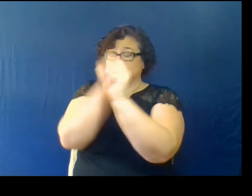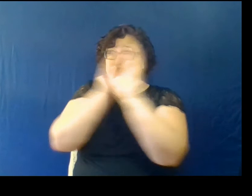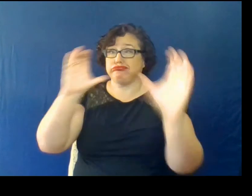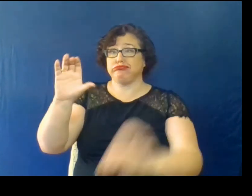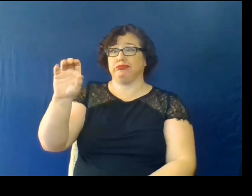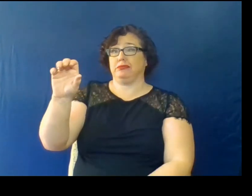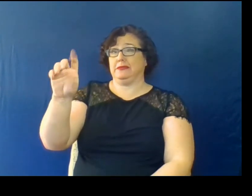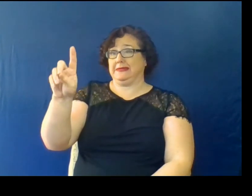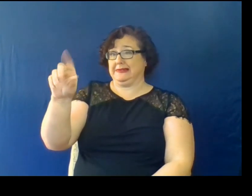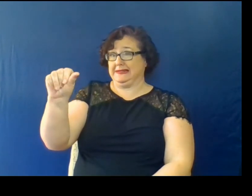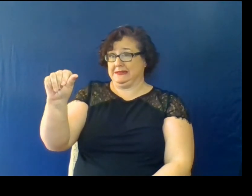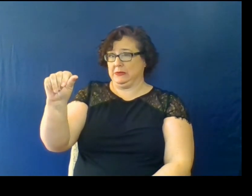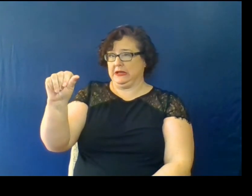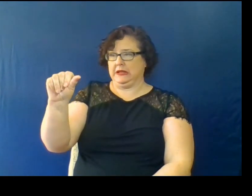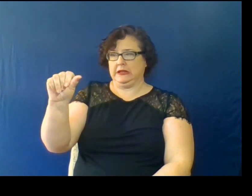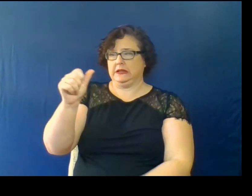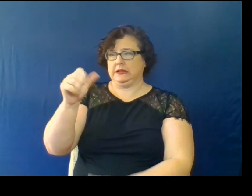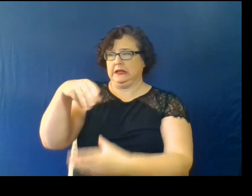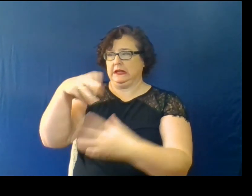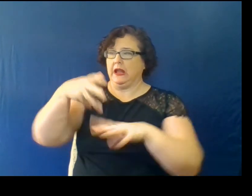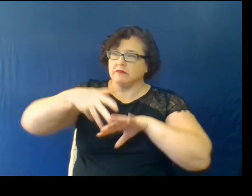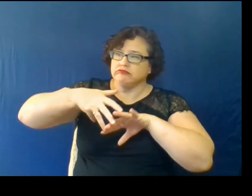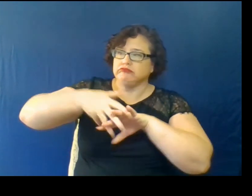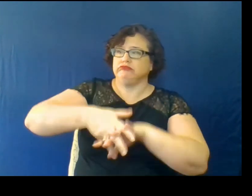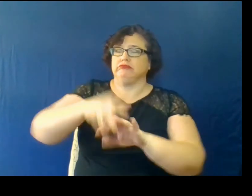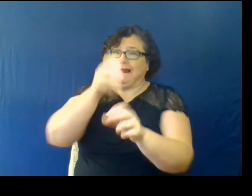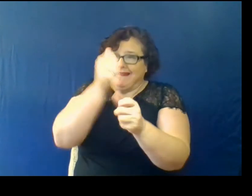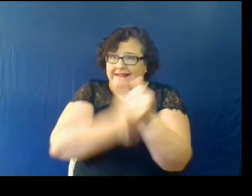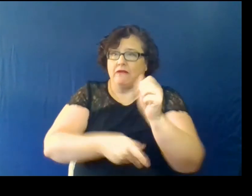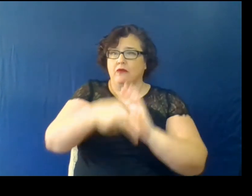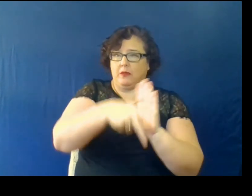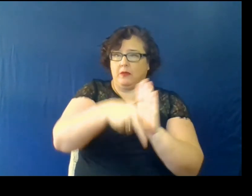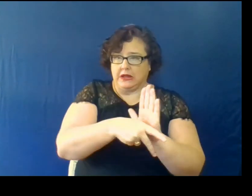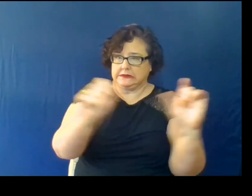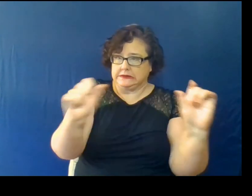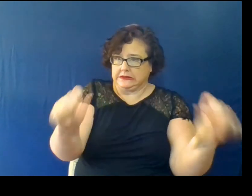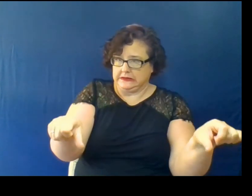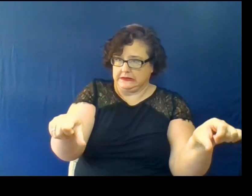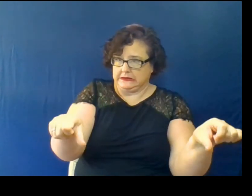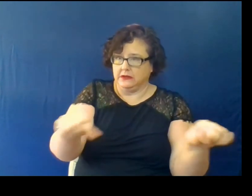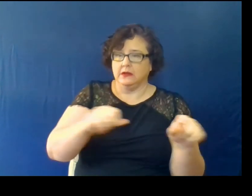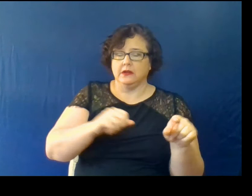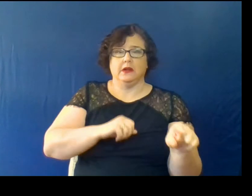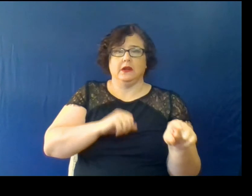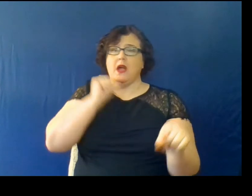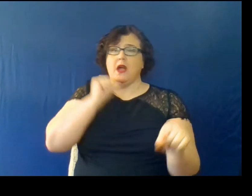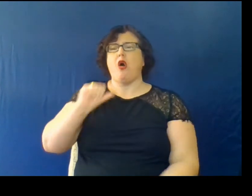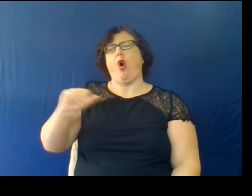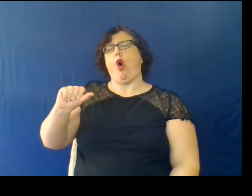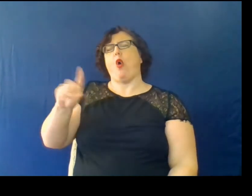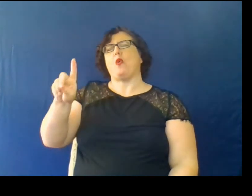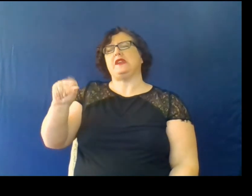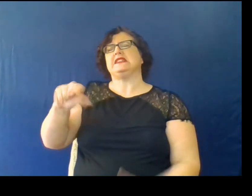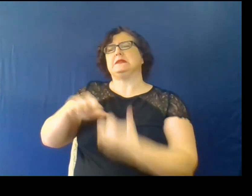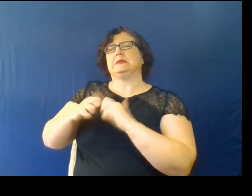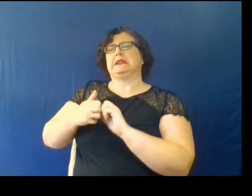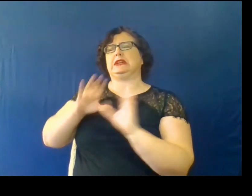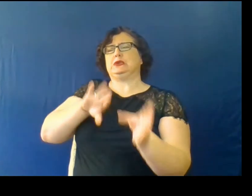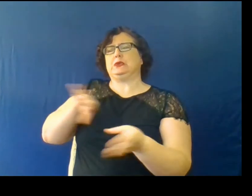every policy. So it doesn't need to be this is a disability issue no no no no no. Disability is